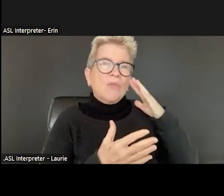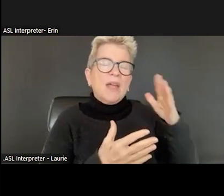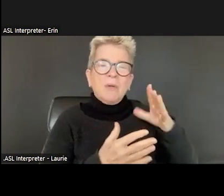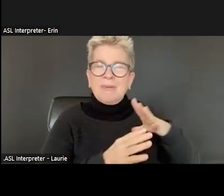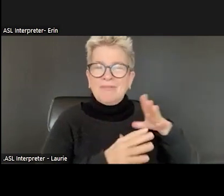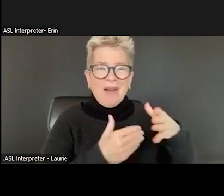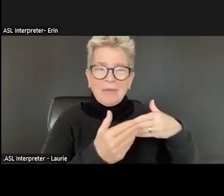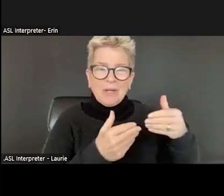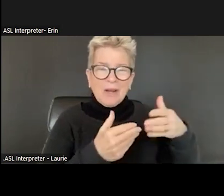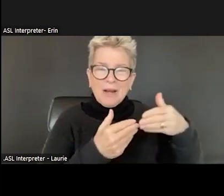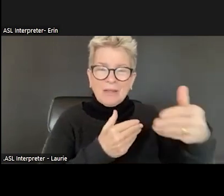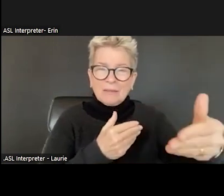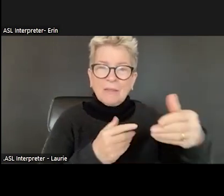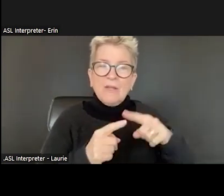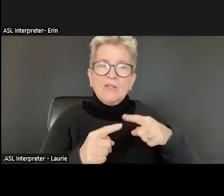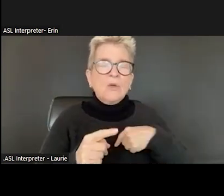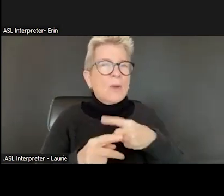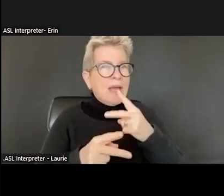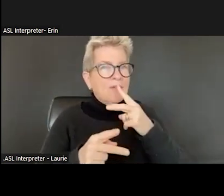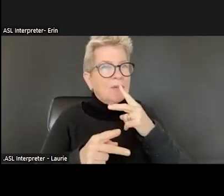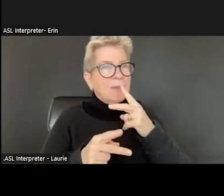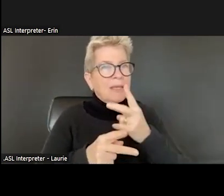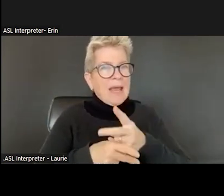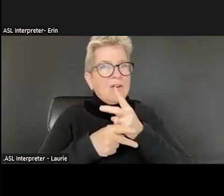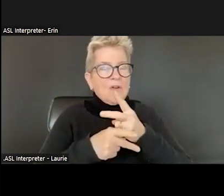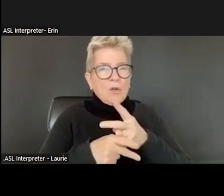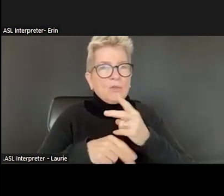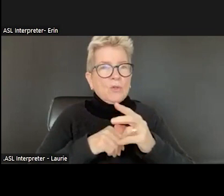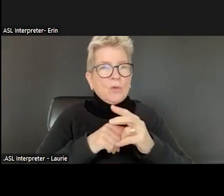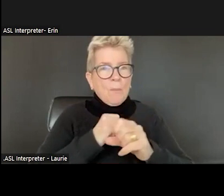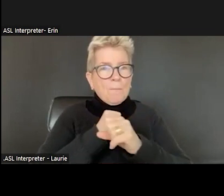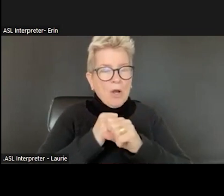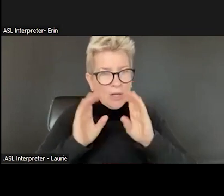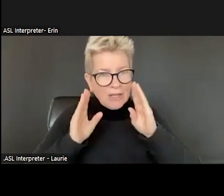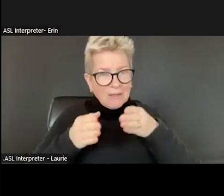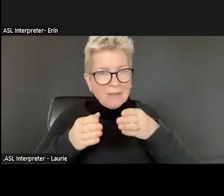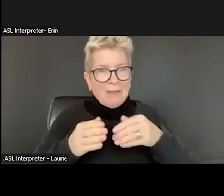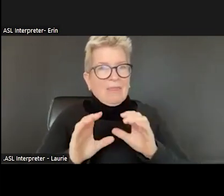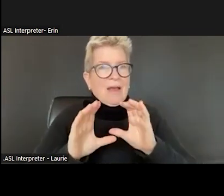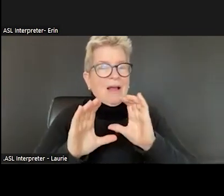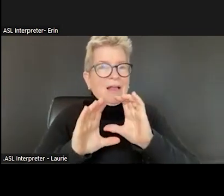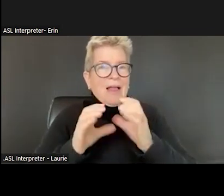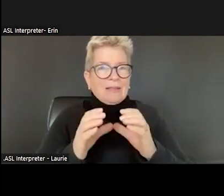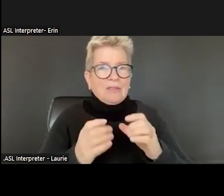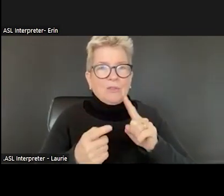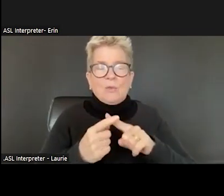really careful about marketing classes to the right students who stand to benefit the most.